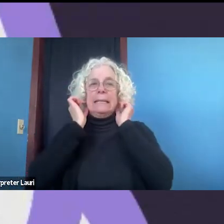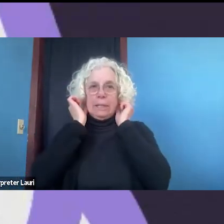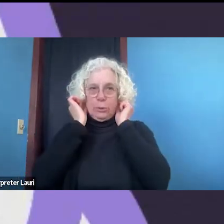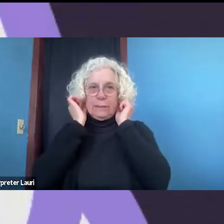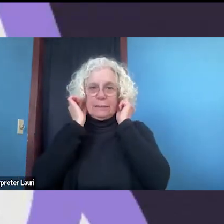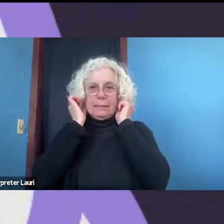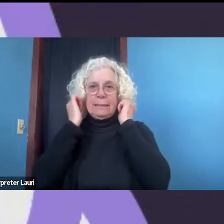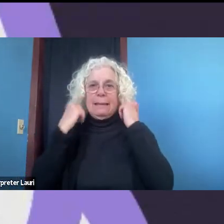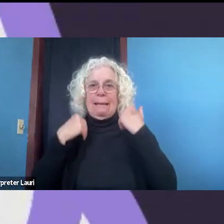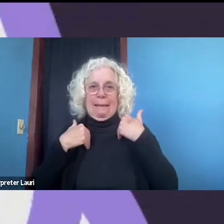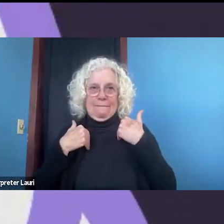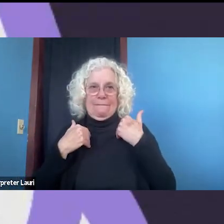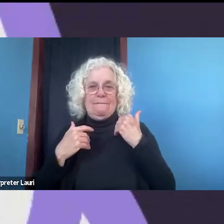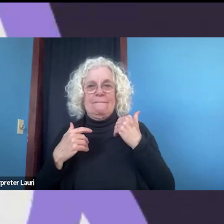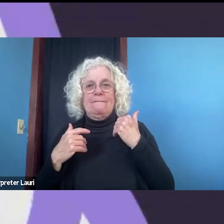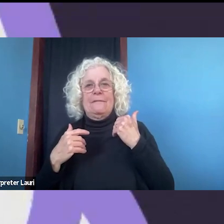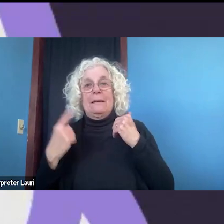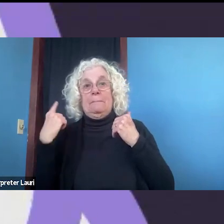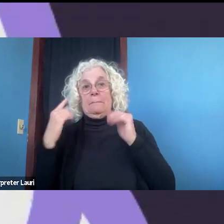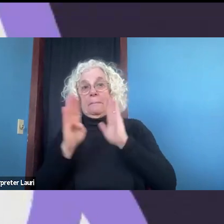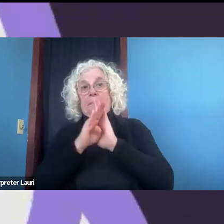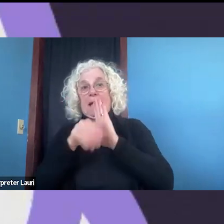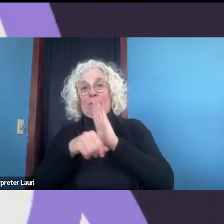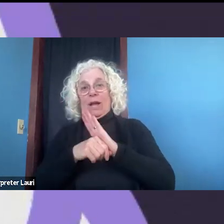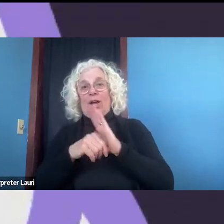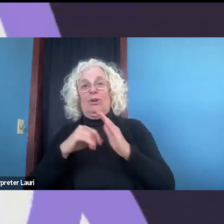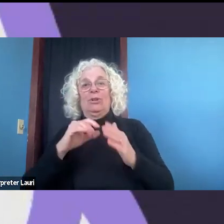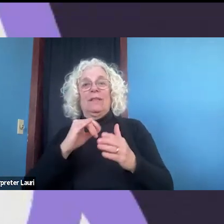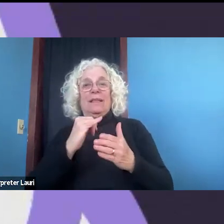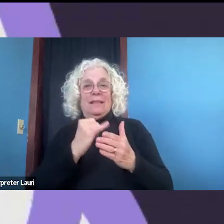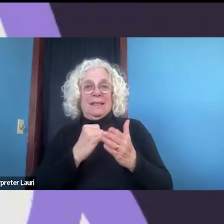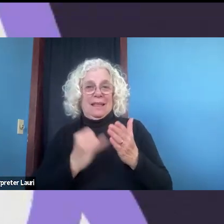My background is green and purple with the logo in the corner. I am rooted